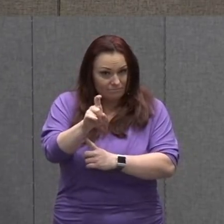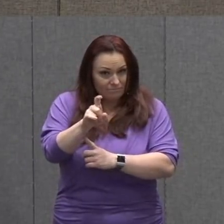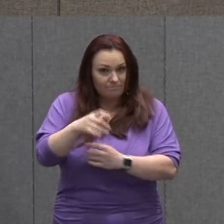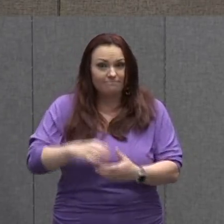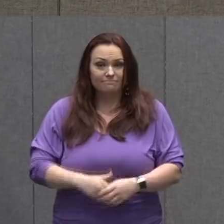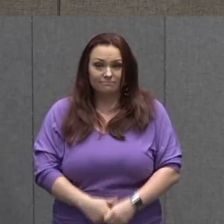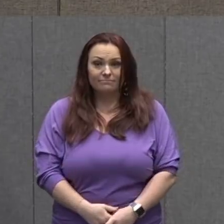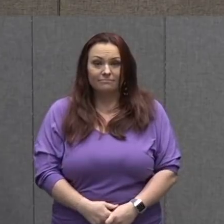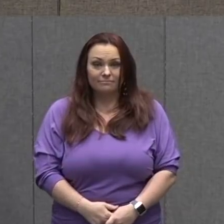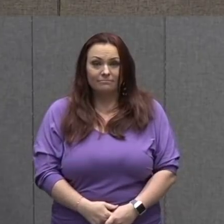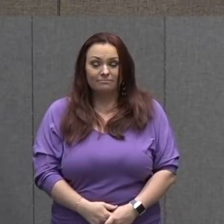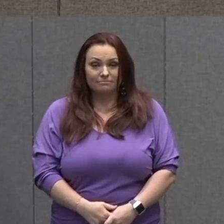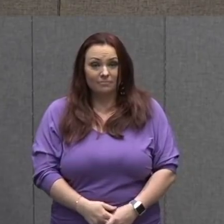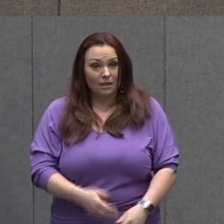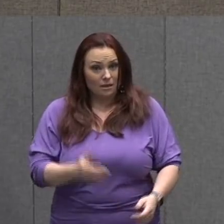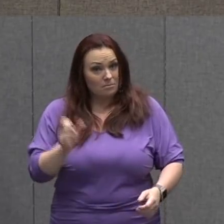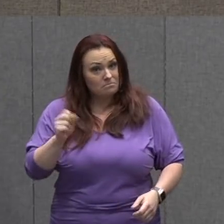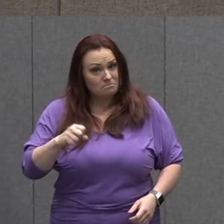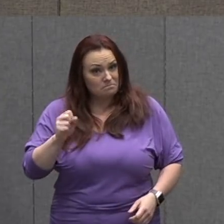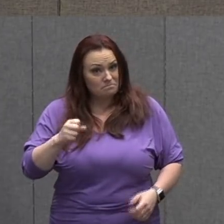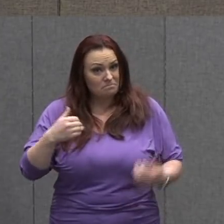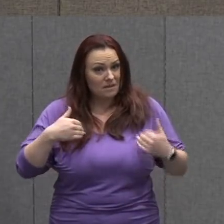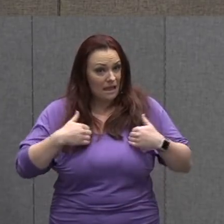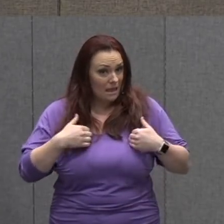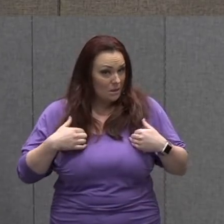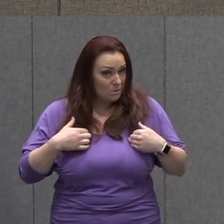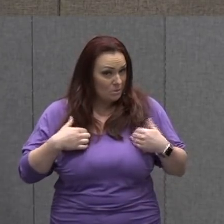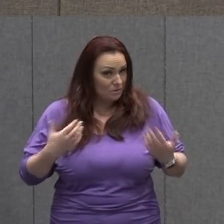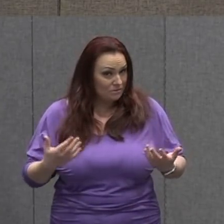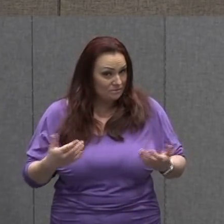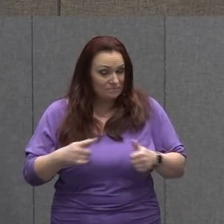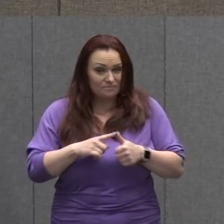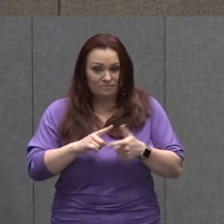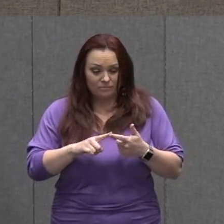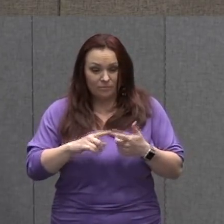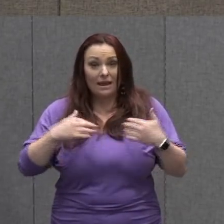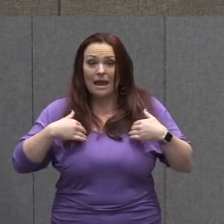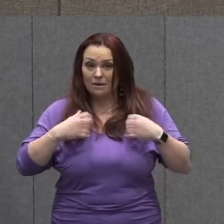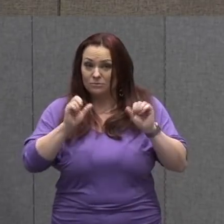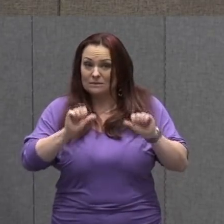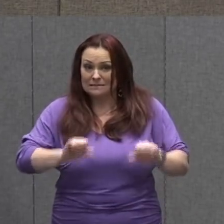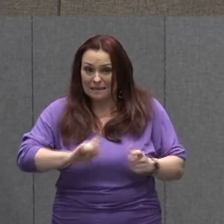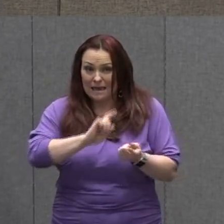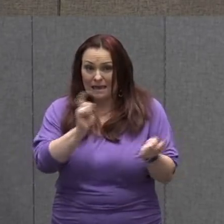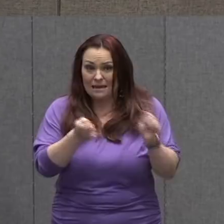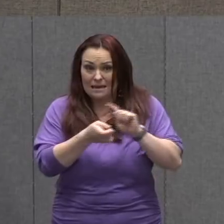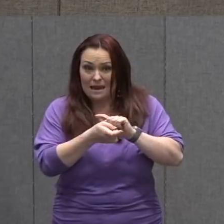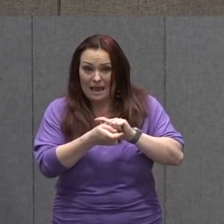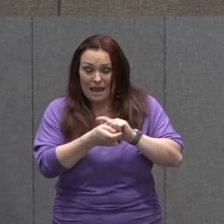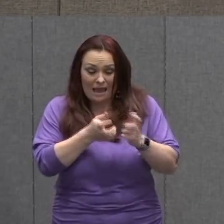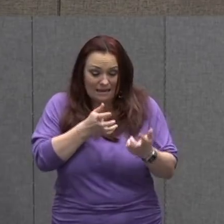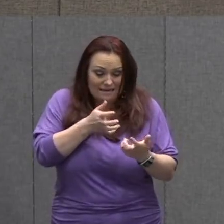Yeah, maybe animals. Animals adapt or they have adaptations.